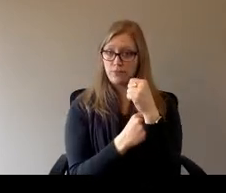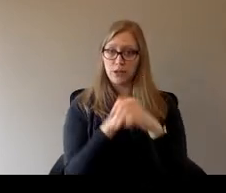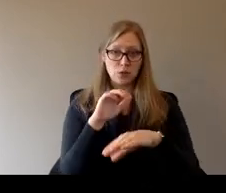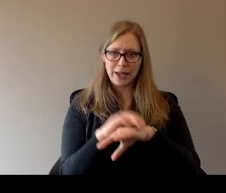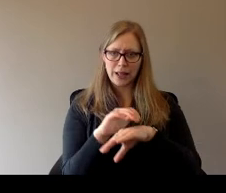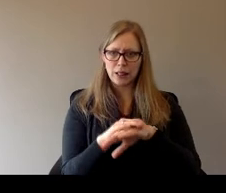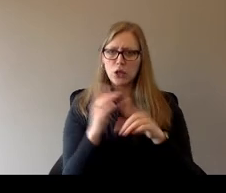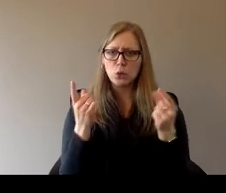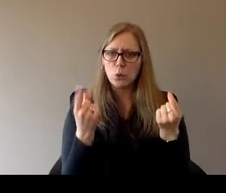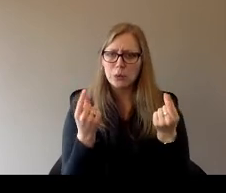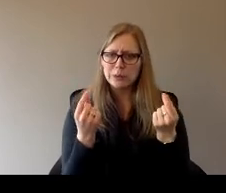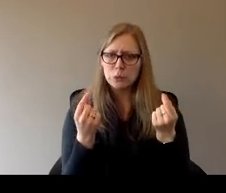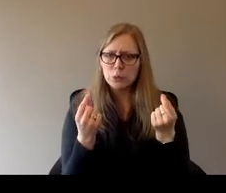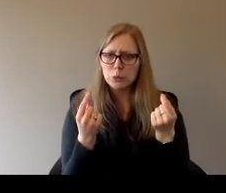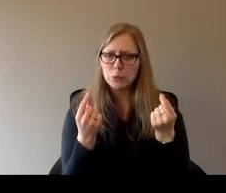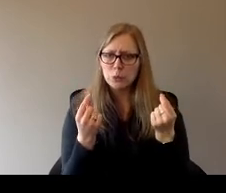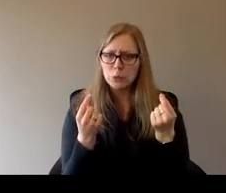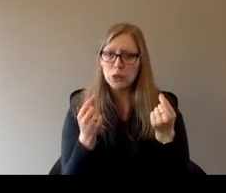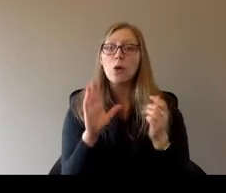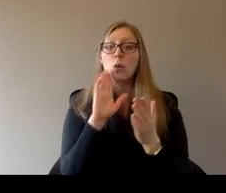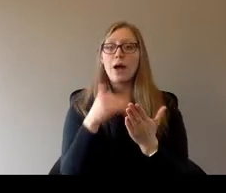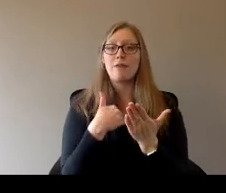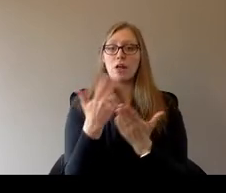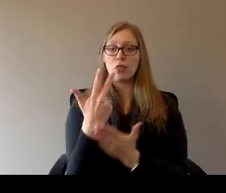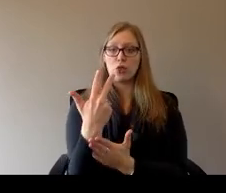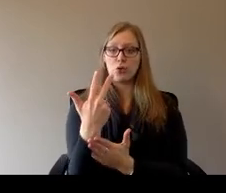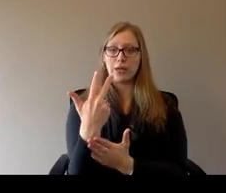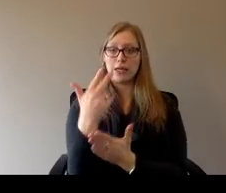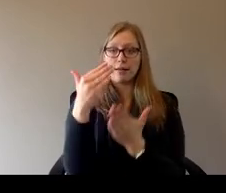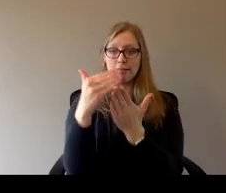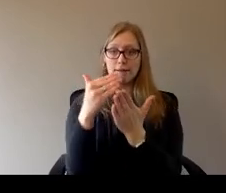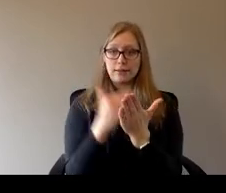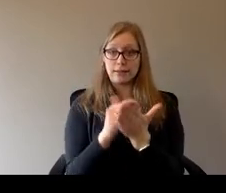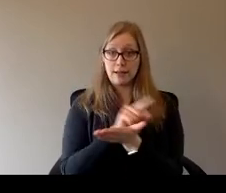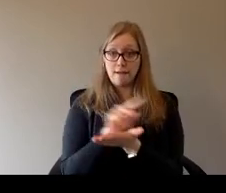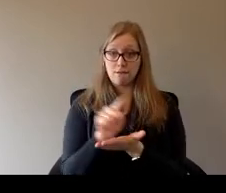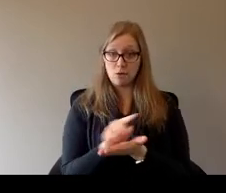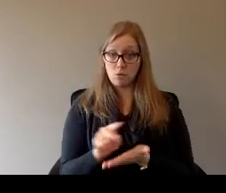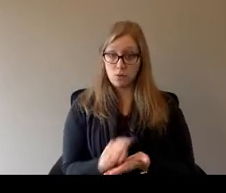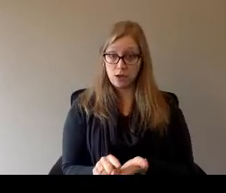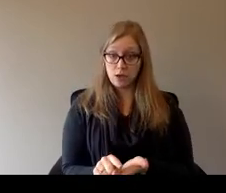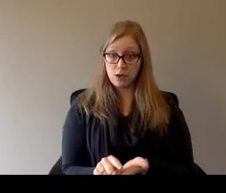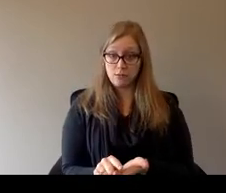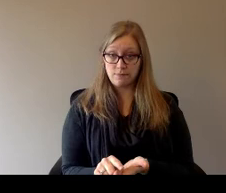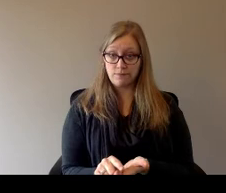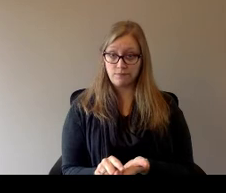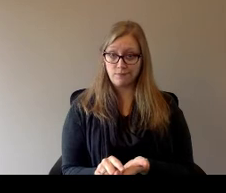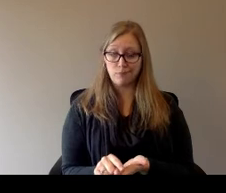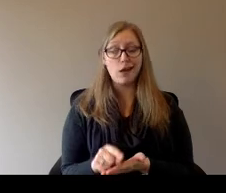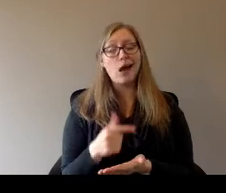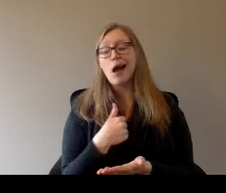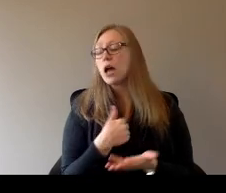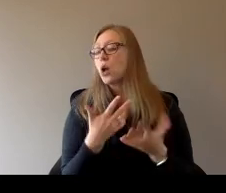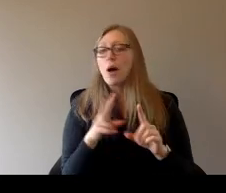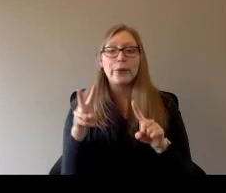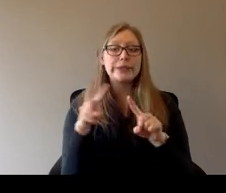We're going to have three lessons each week. Now I didn't really want to assign it to a specific date because I know that you guys